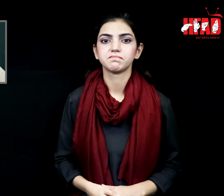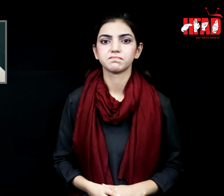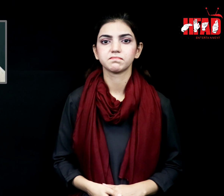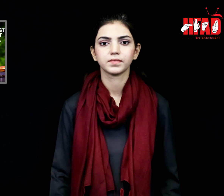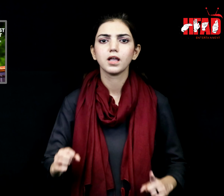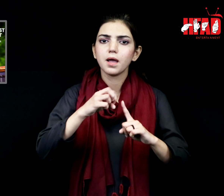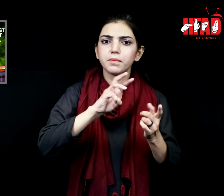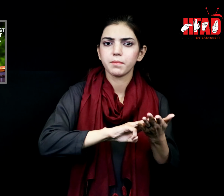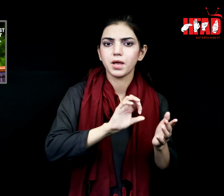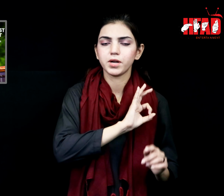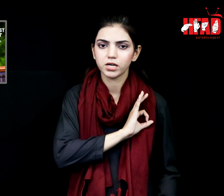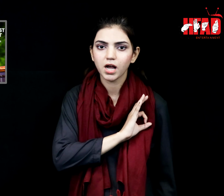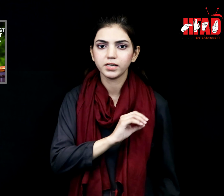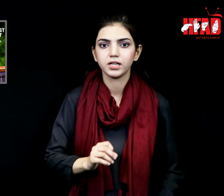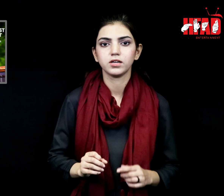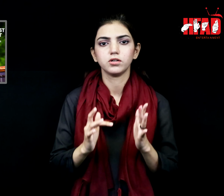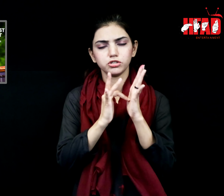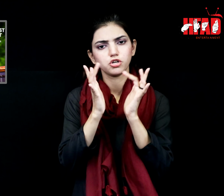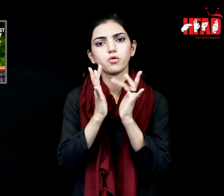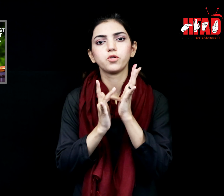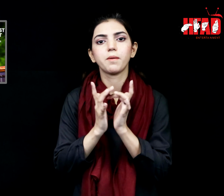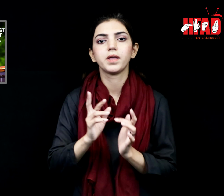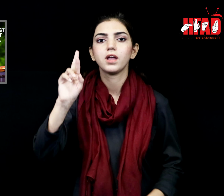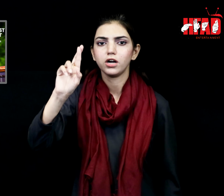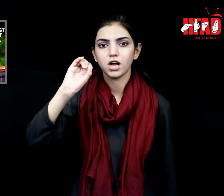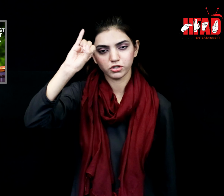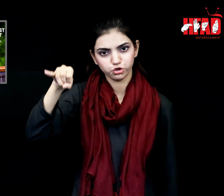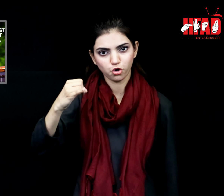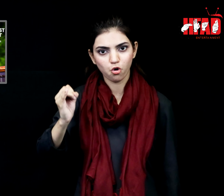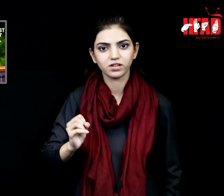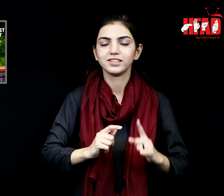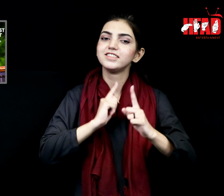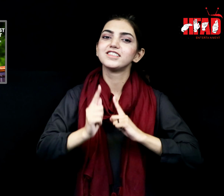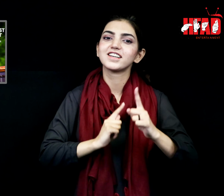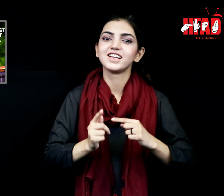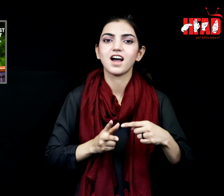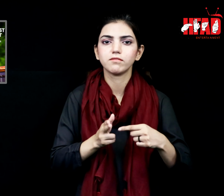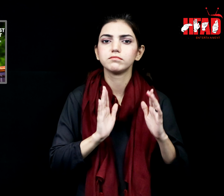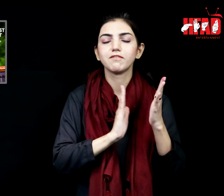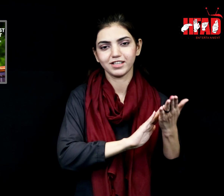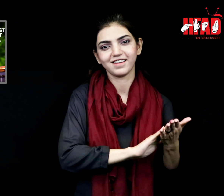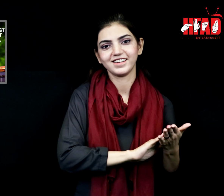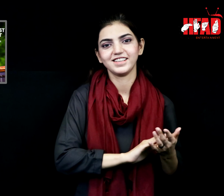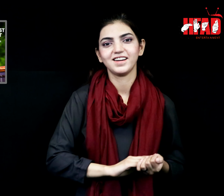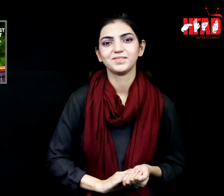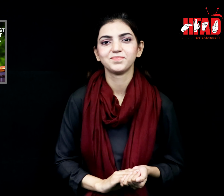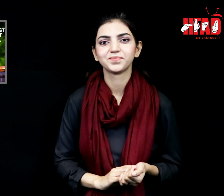PM Imran Khan inaugurated Rakh Jhok smart jungle in Sheikhupura.